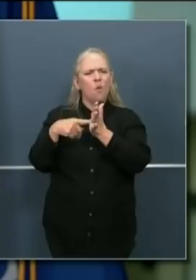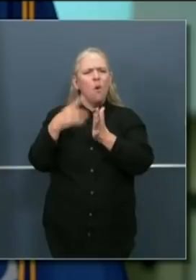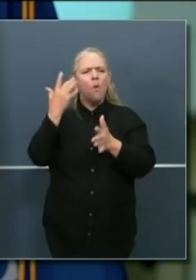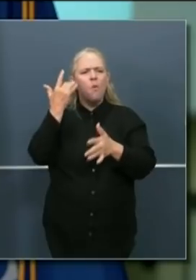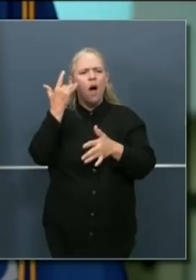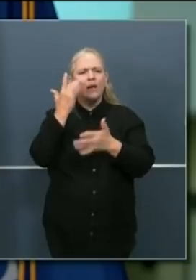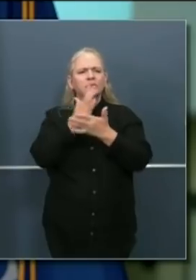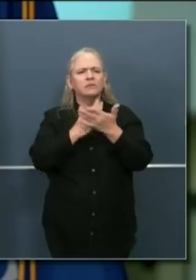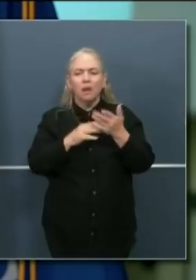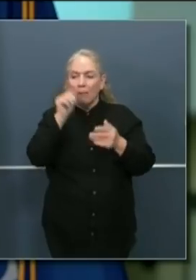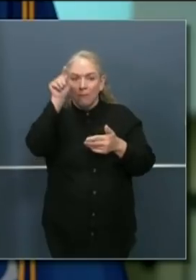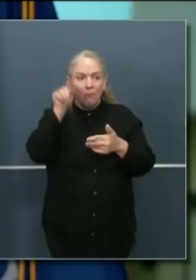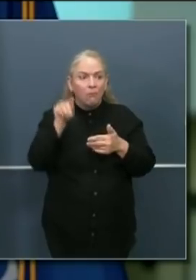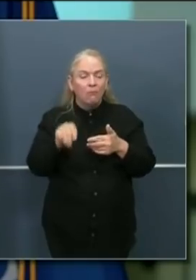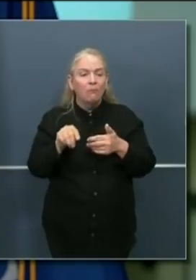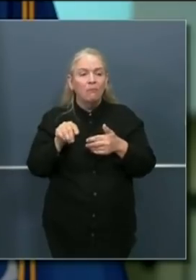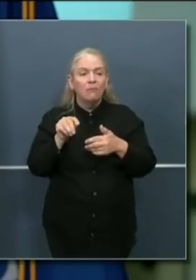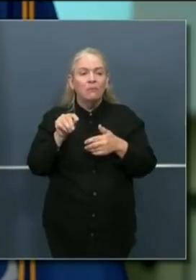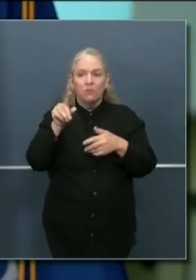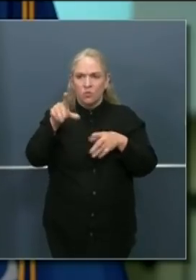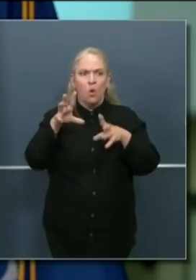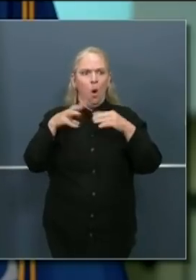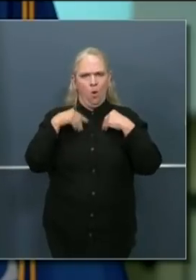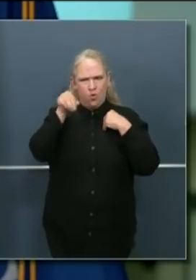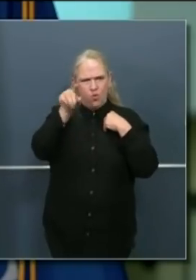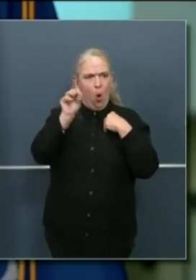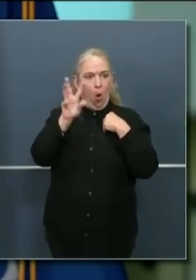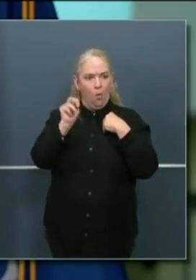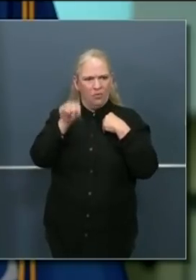YOU TOOK OFFICE, YOU PLACED THOSE COMPANIES INTO A BEHIND